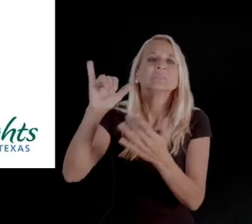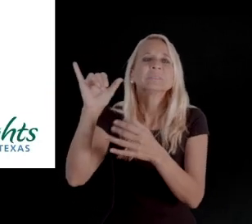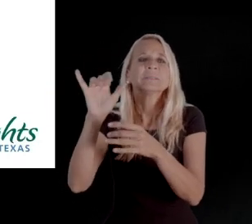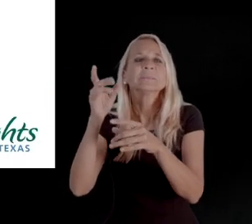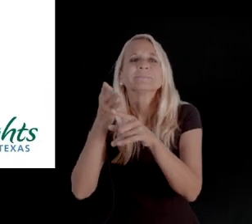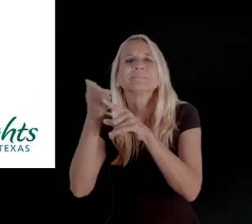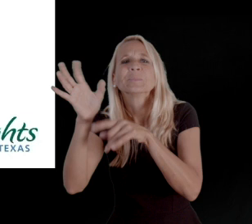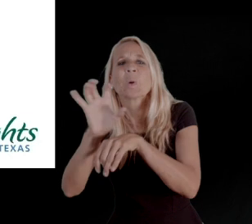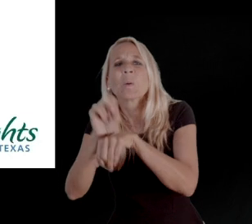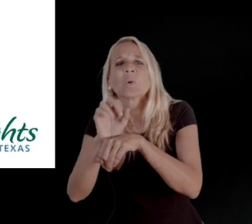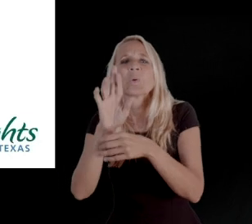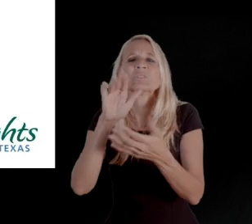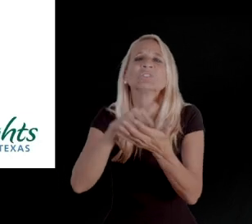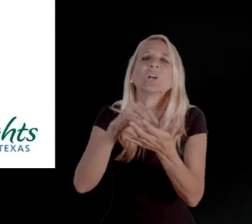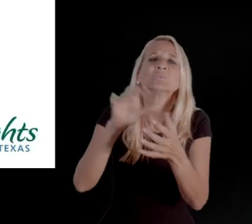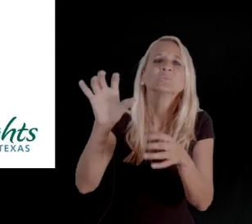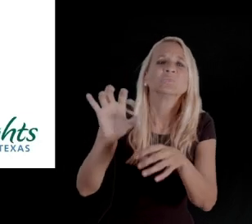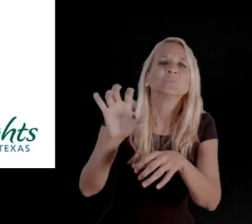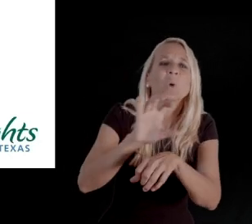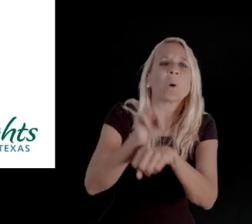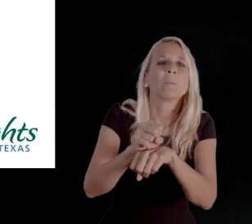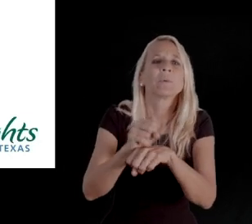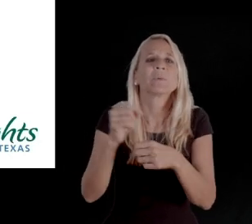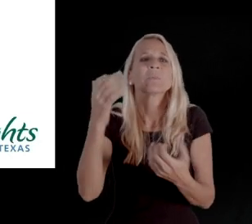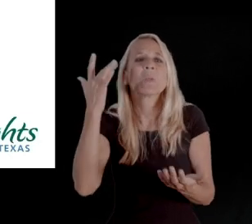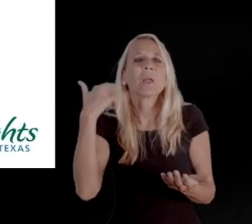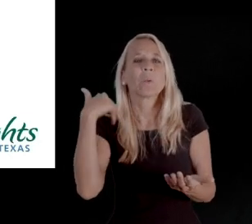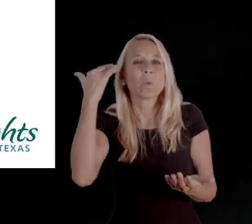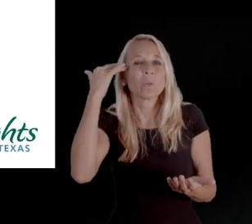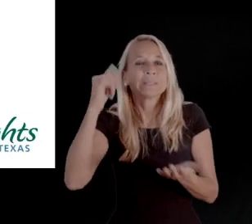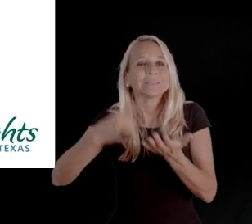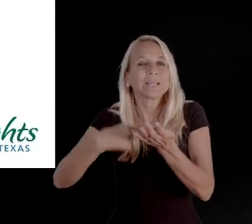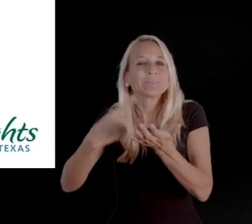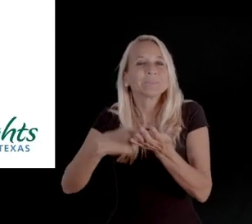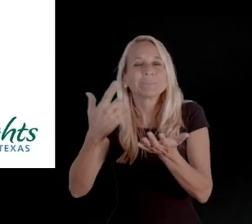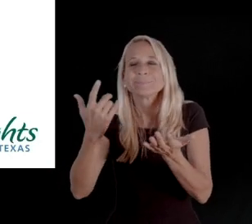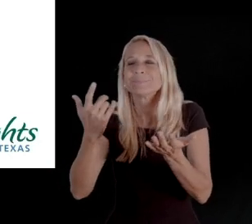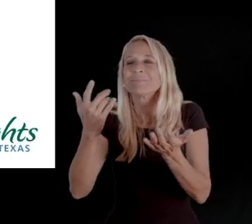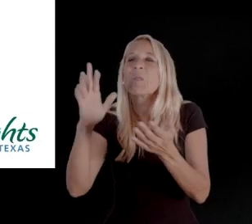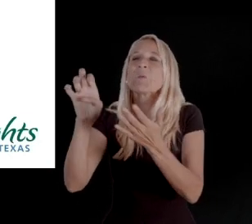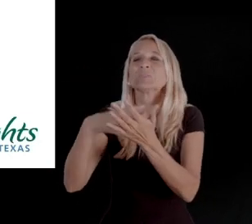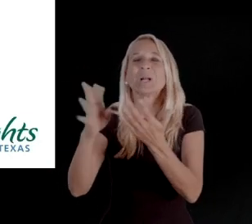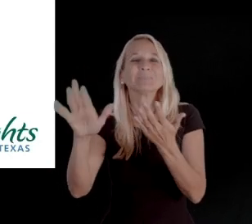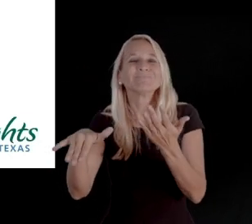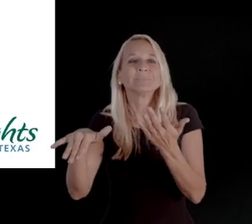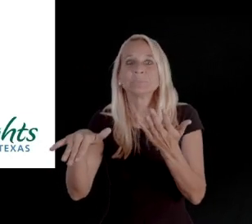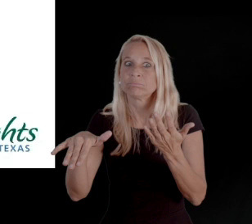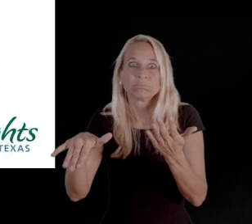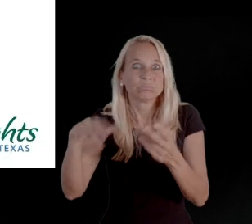appointments and or even doctor's appointments, 'cause we know that those sometimes can be hard to reschedule, and if